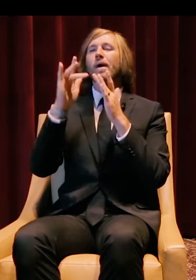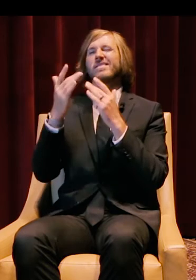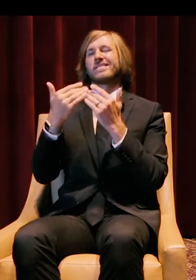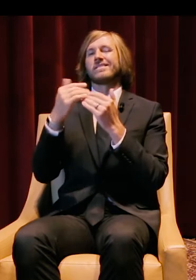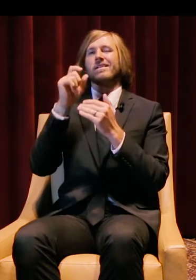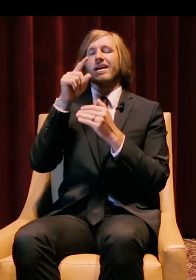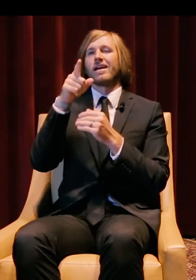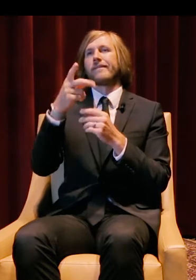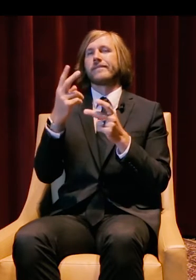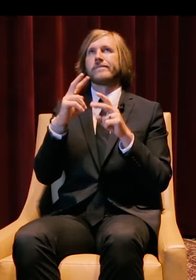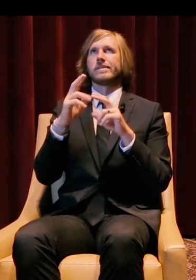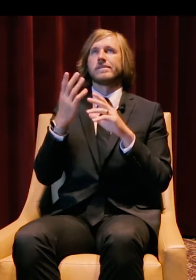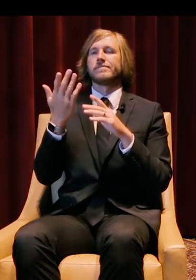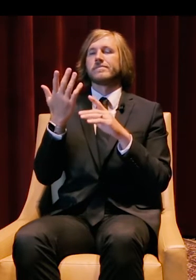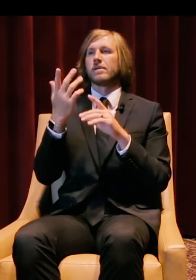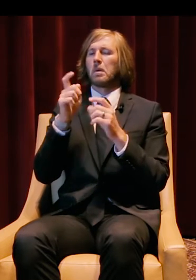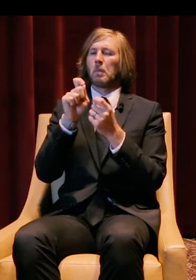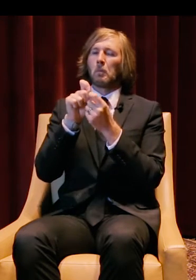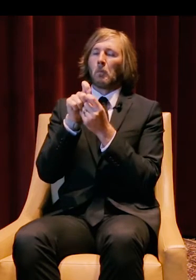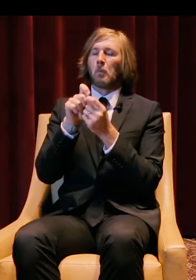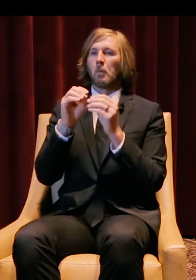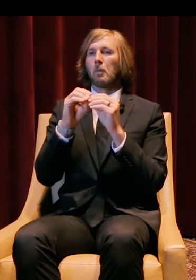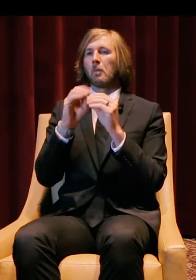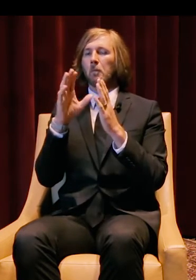there's this very articulate paragraph